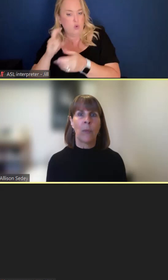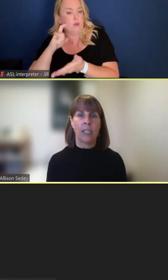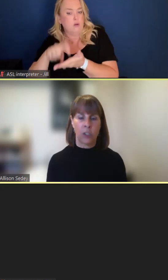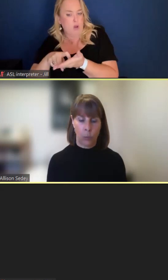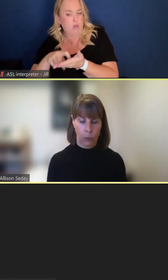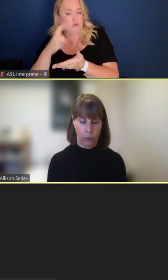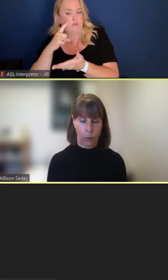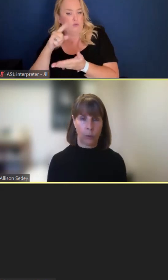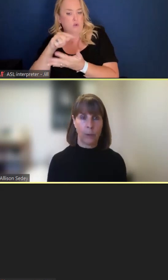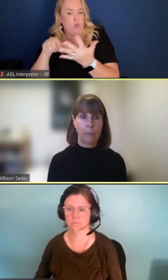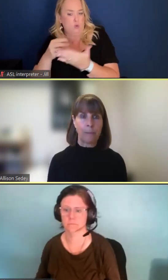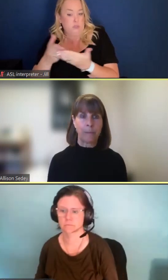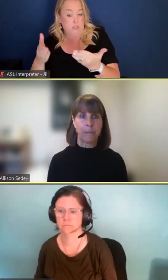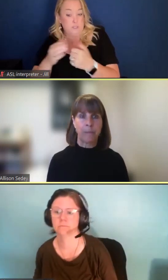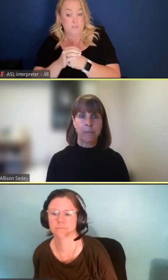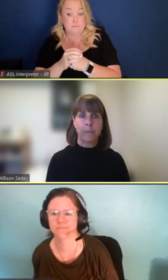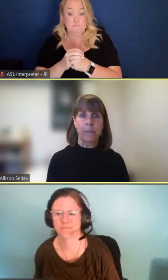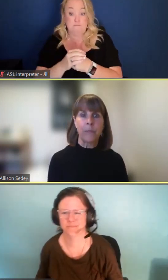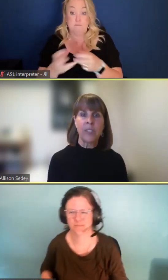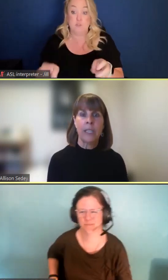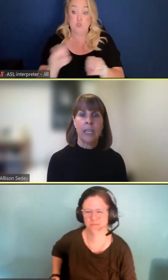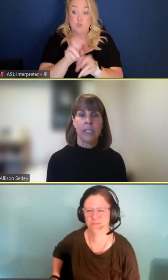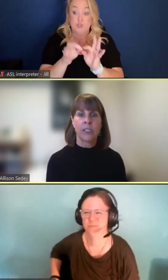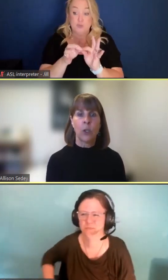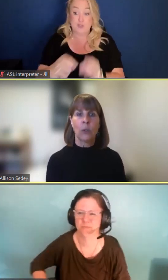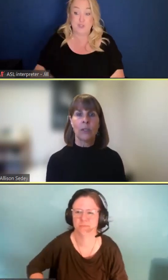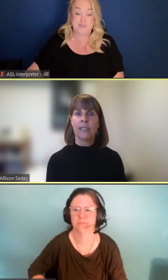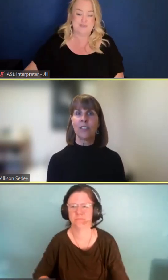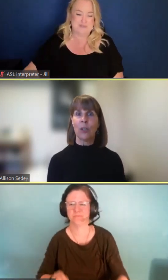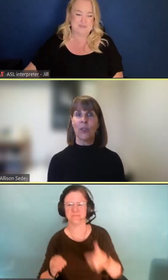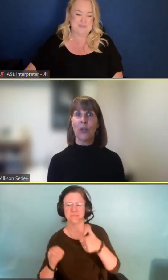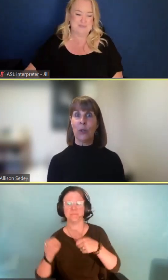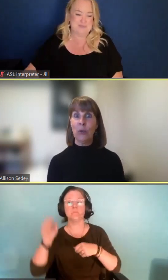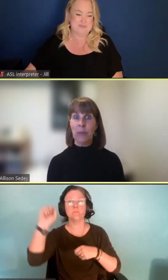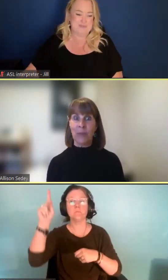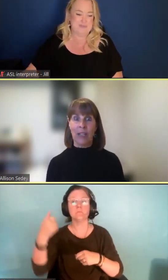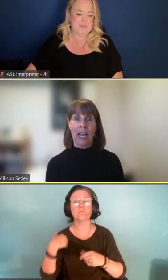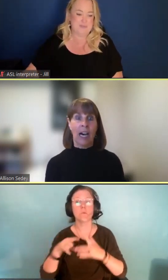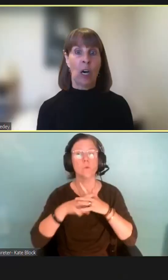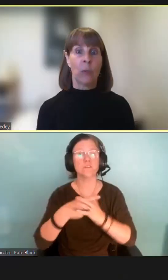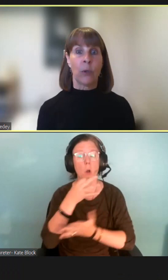as you move forward so let's start with the who um